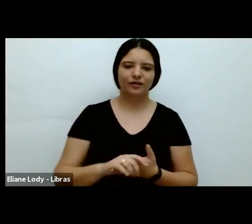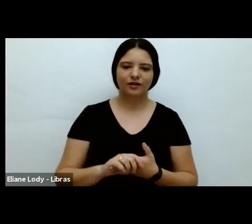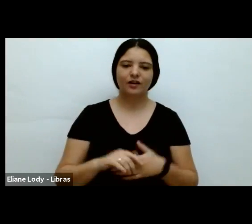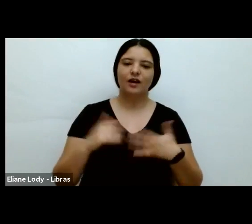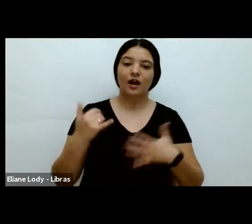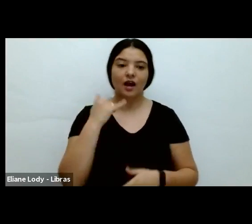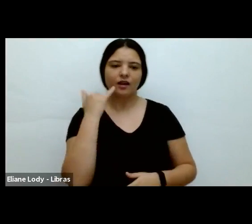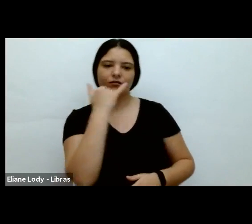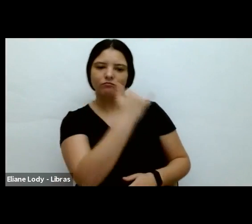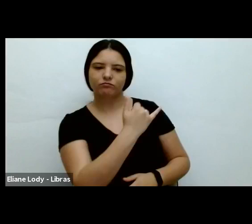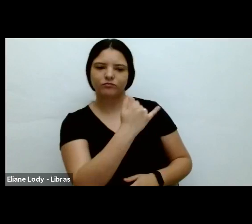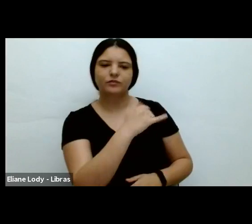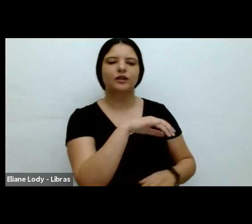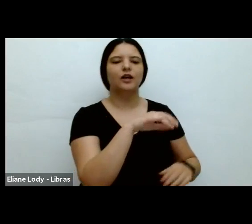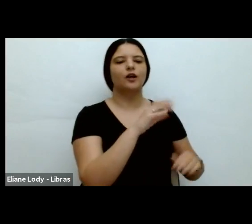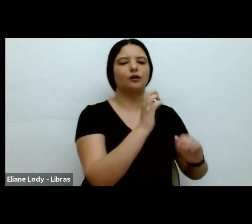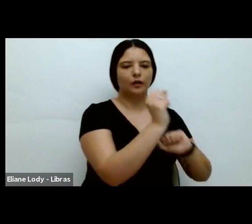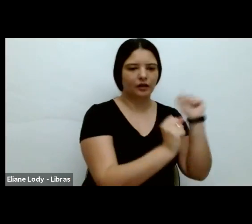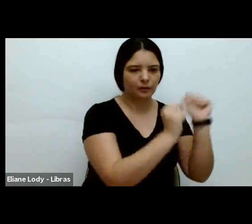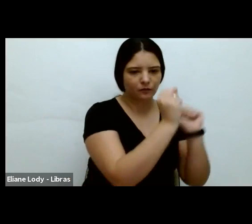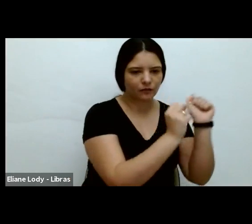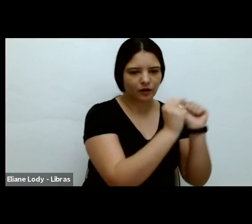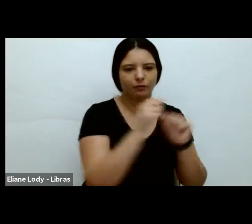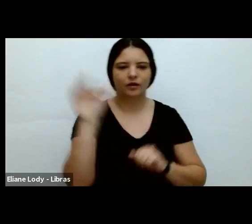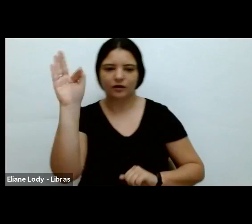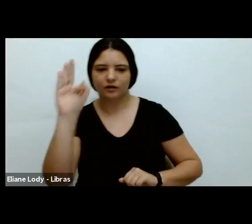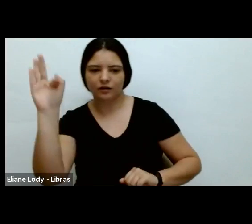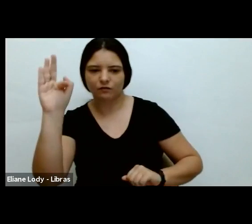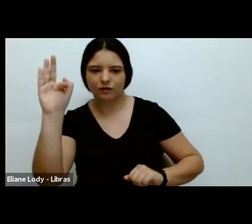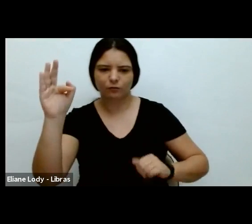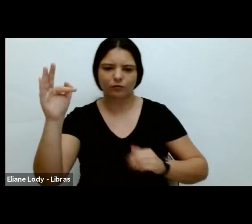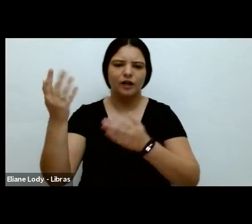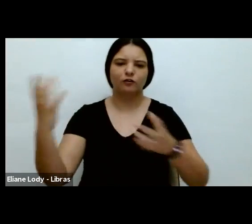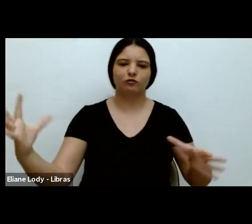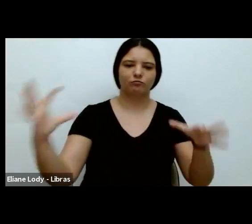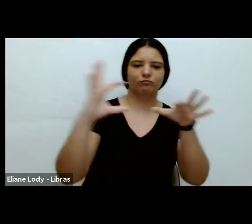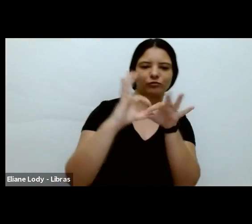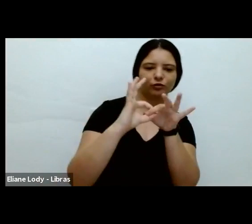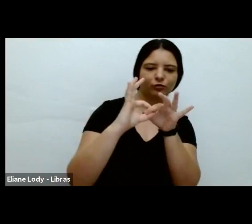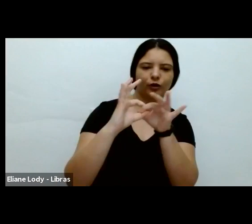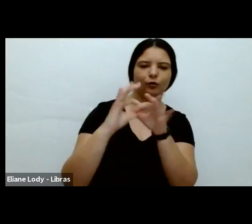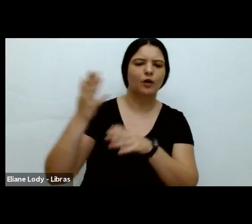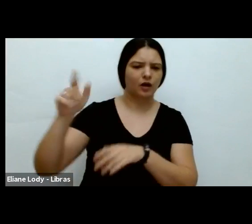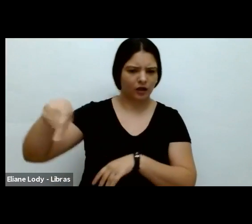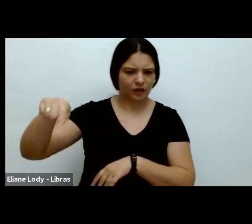had long for. or Decades studied the or Decades studied the Problems color Decades studied the Problems, cholesterol in human.